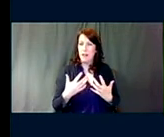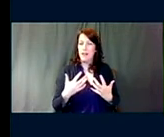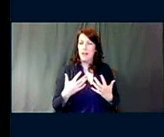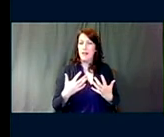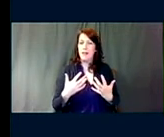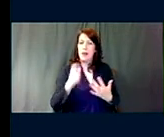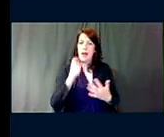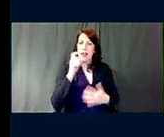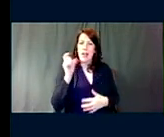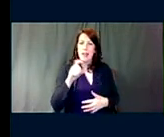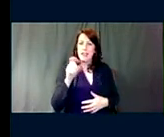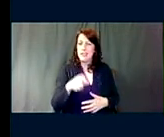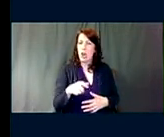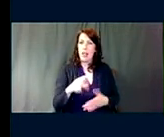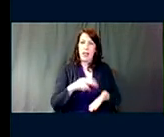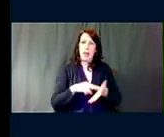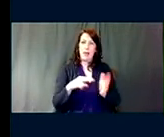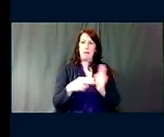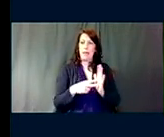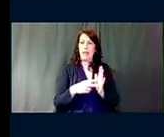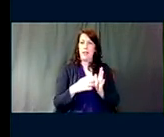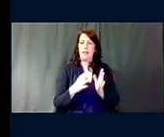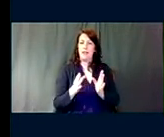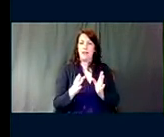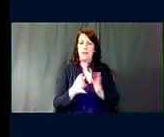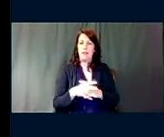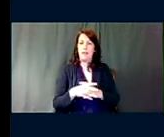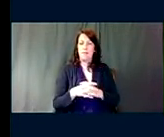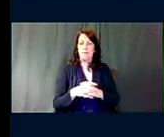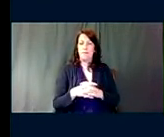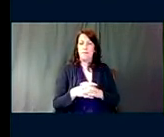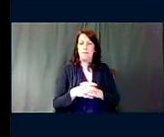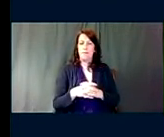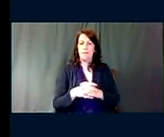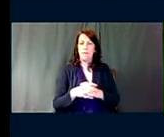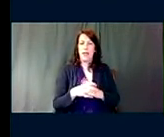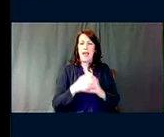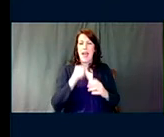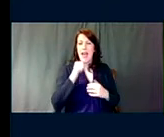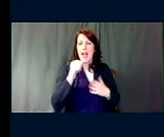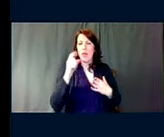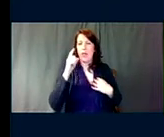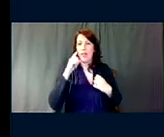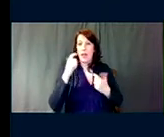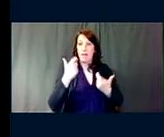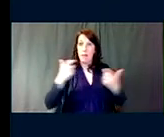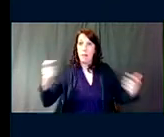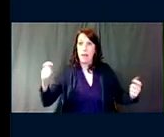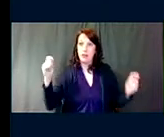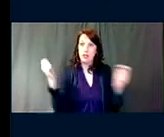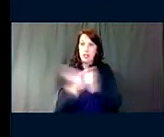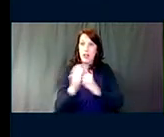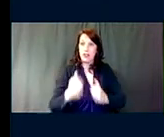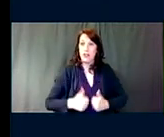RECONCILIATION BUT THEY ARE NOT GOING TO, YOU KNOW, I DON'T THINK THEY ARE GOING TO HAVE